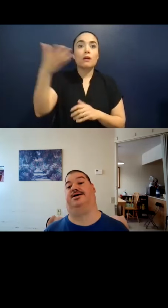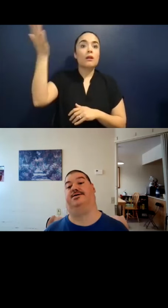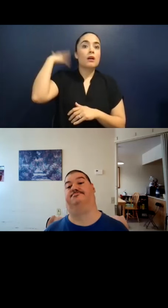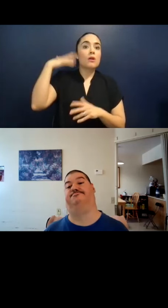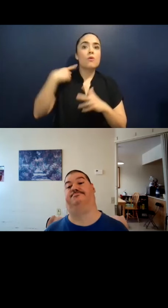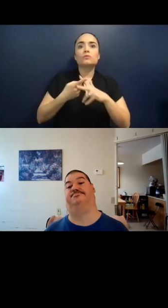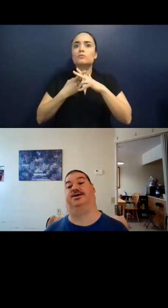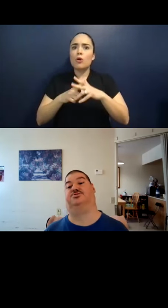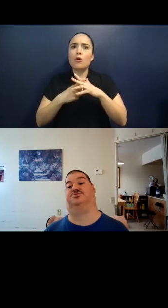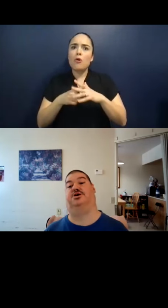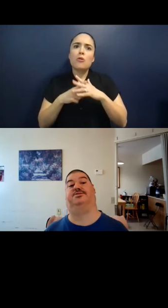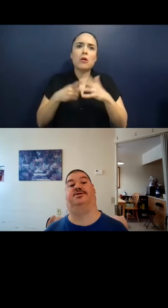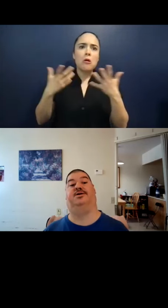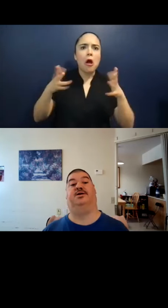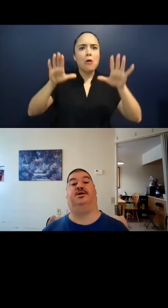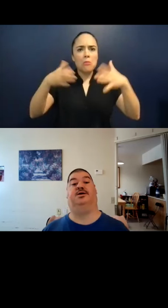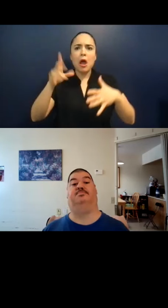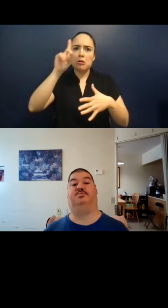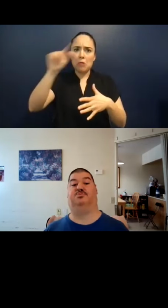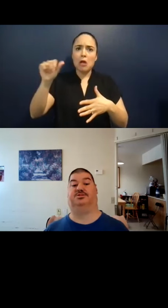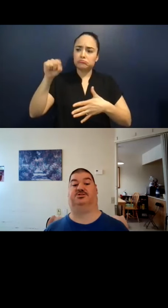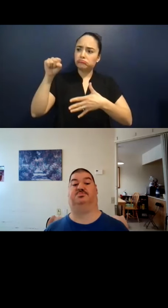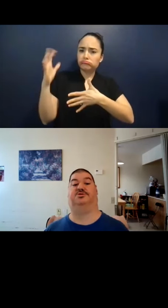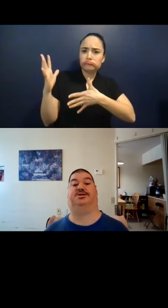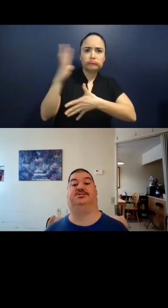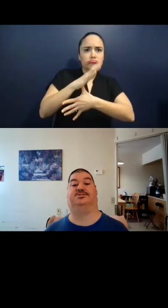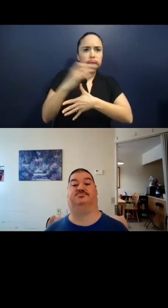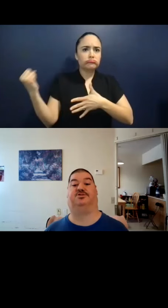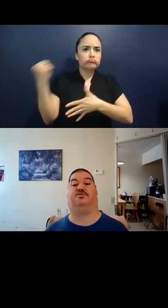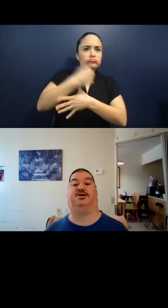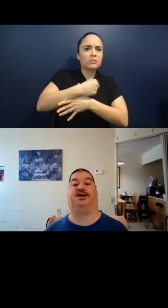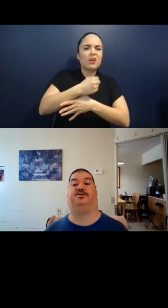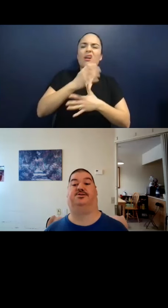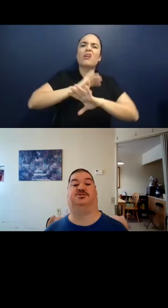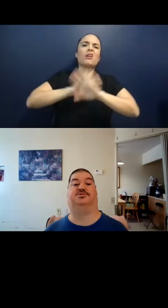from phase 1 and phase 2 vaccine priority groups